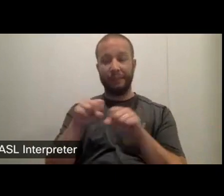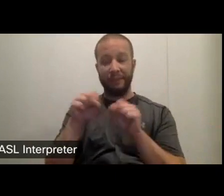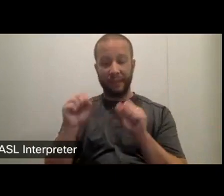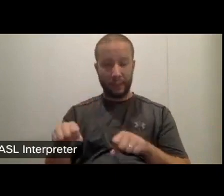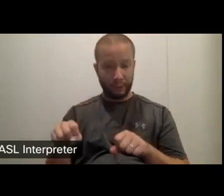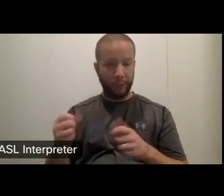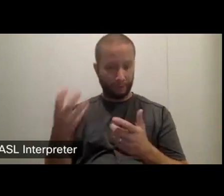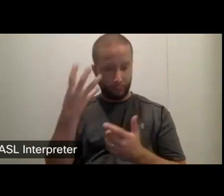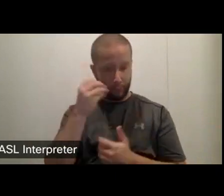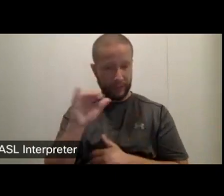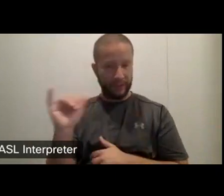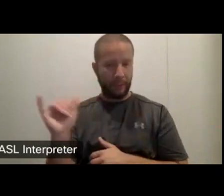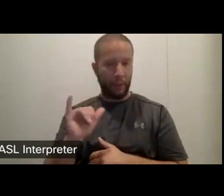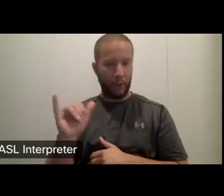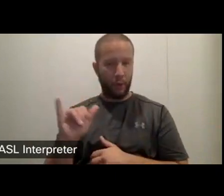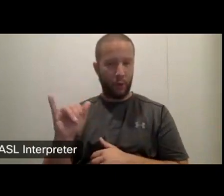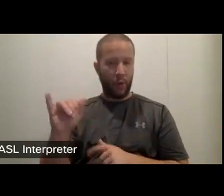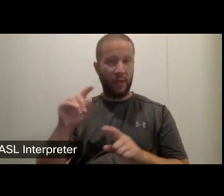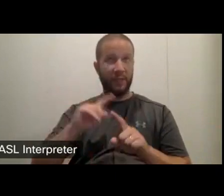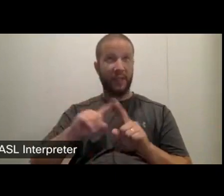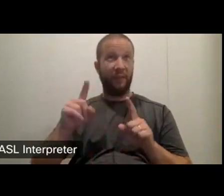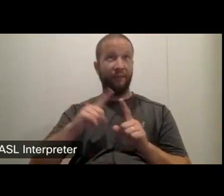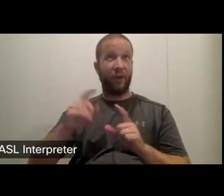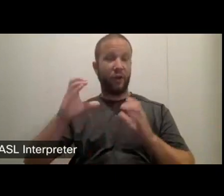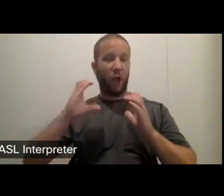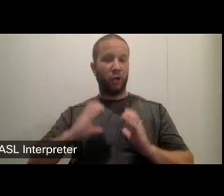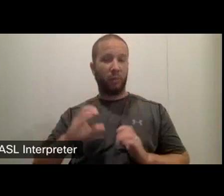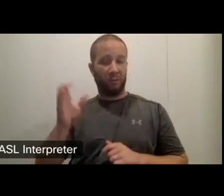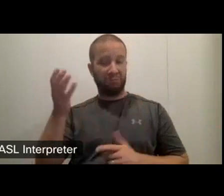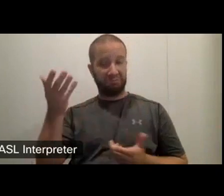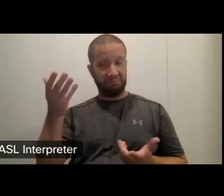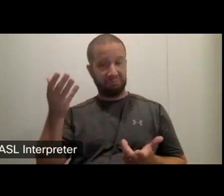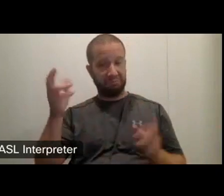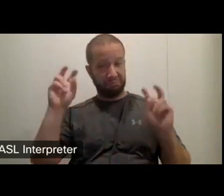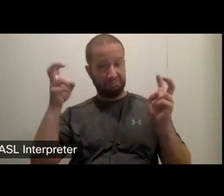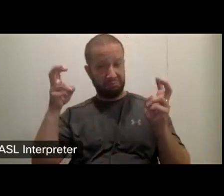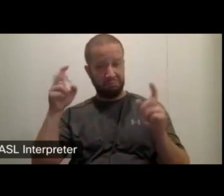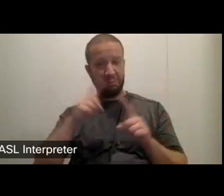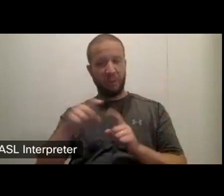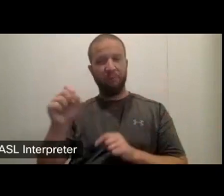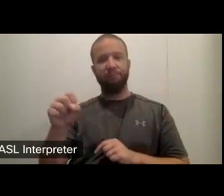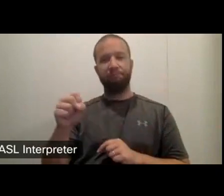the same system just different customers but as as less time we can definitely